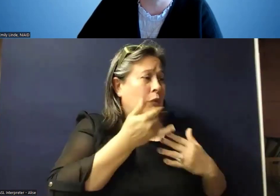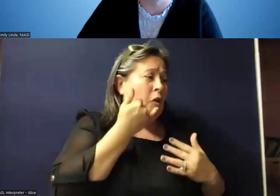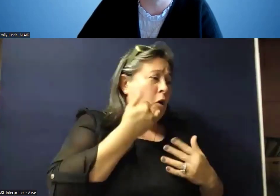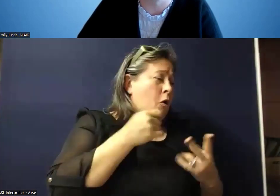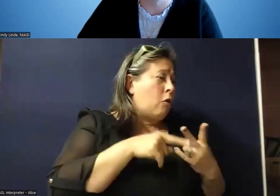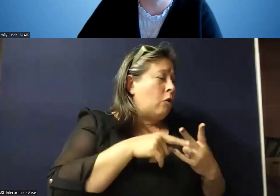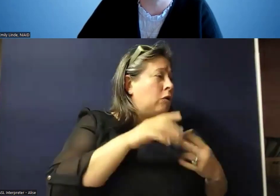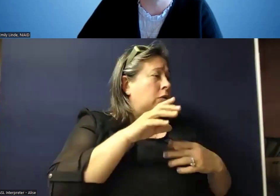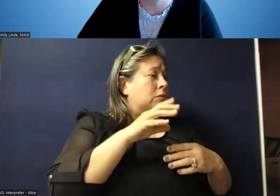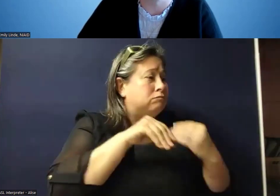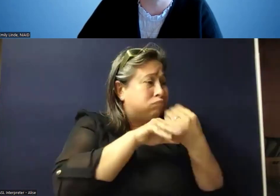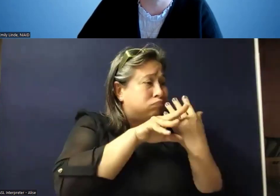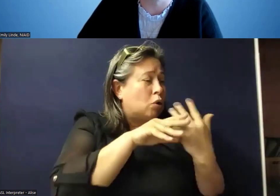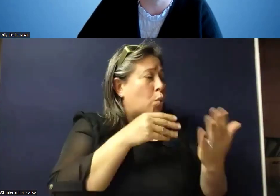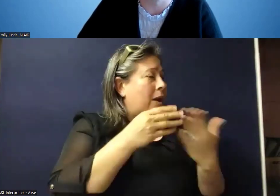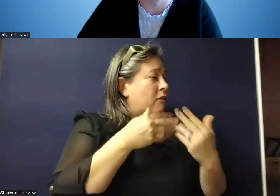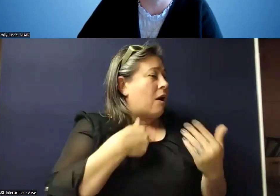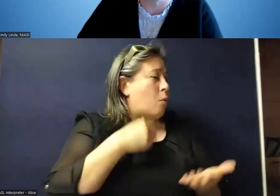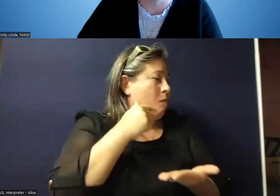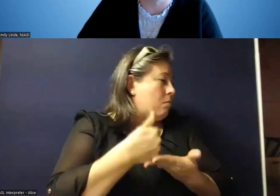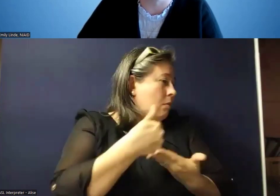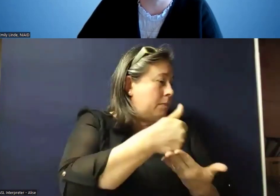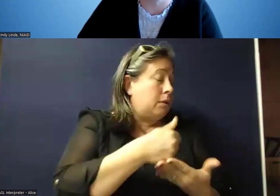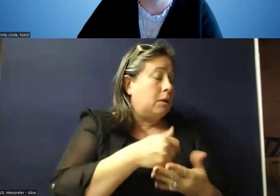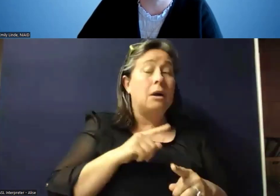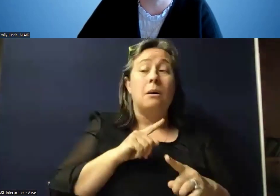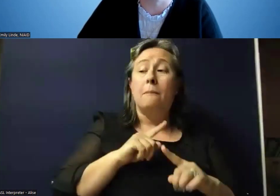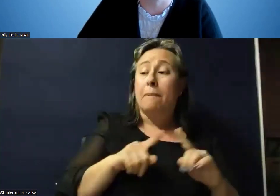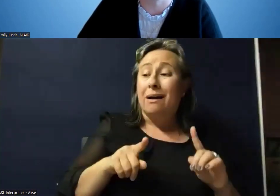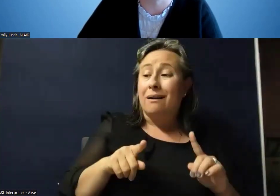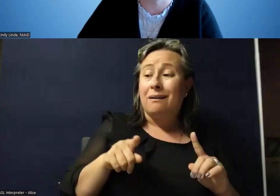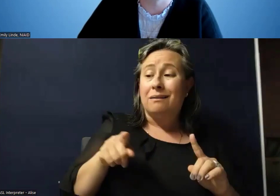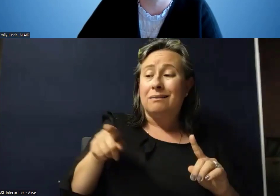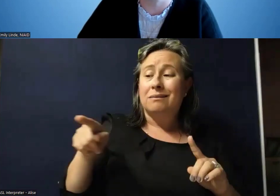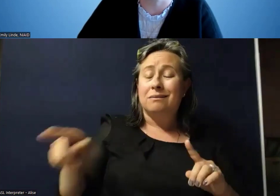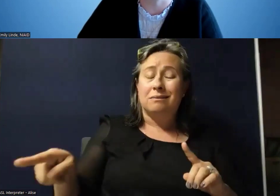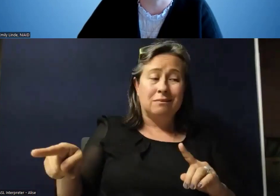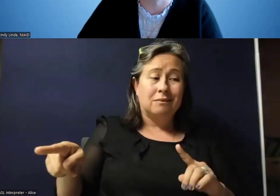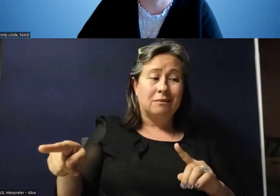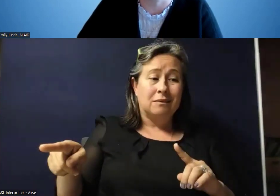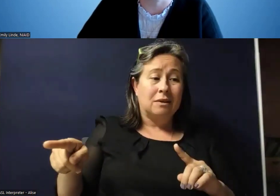But on the other hand, if they are going to perform this particular technique for you for the application,